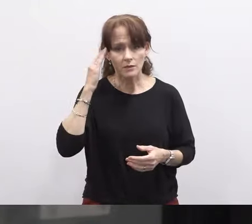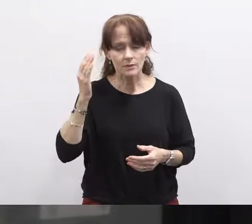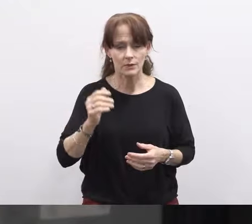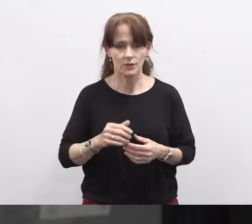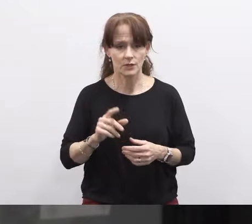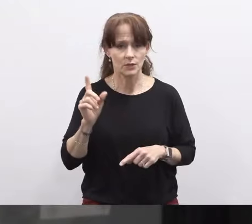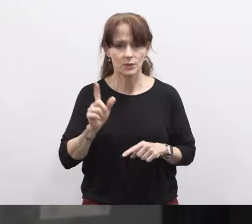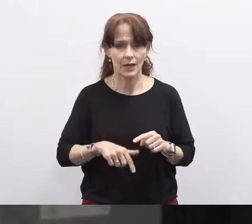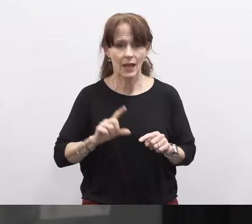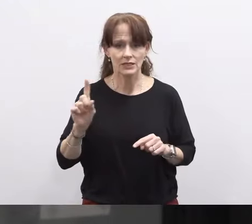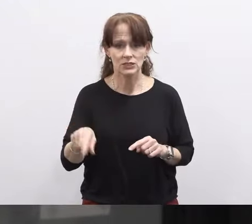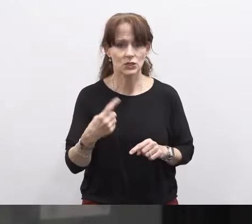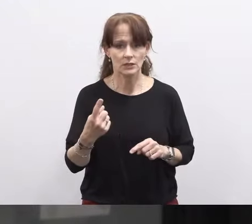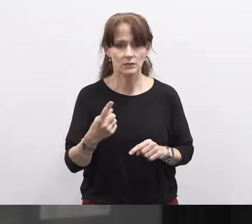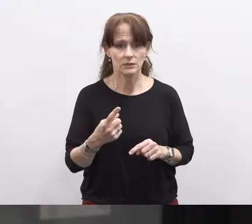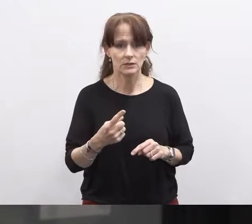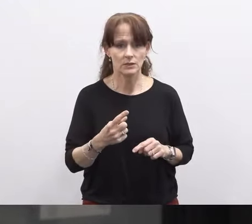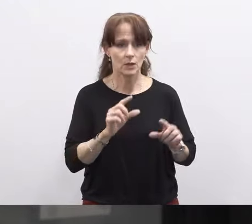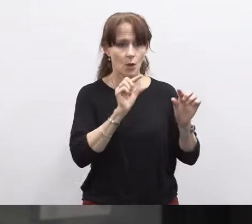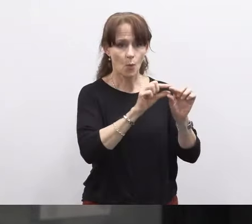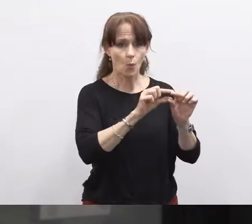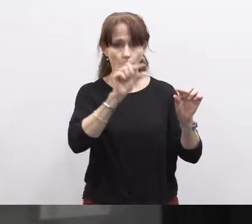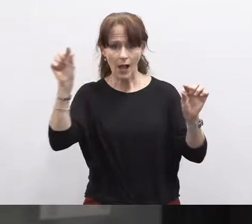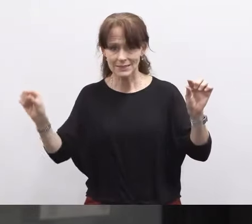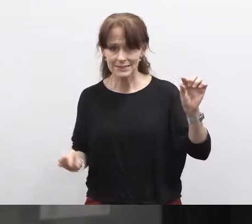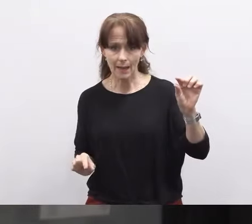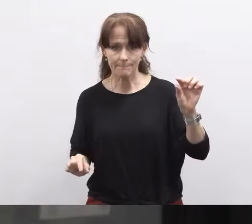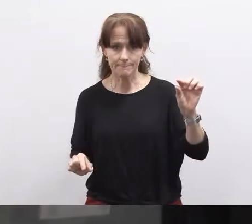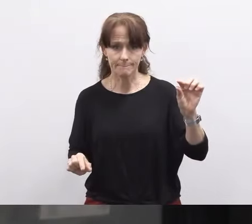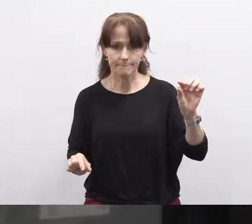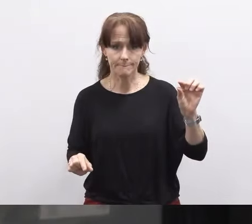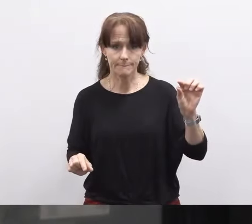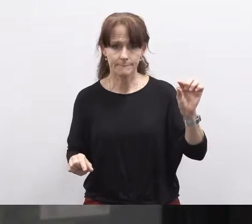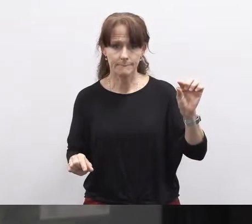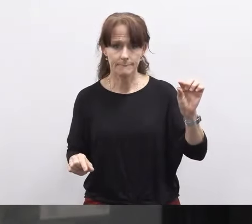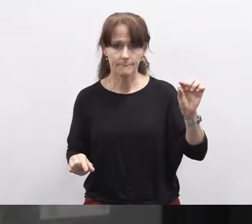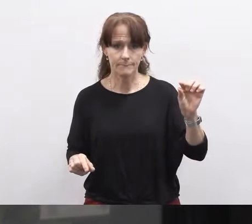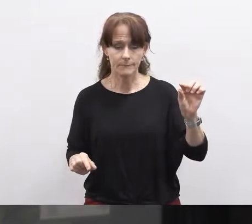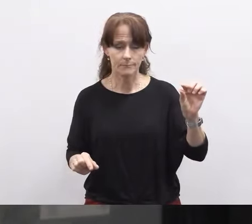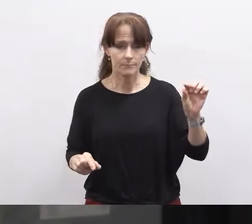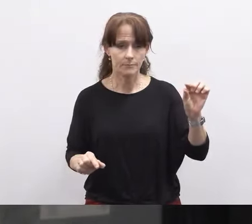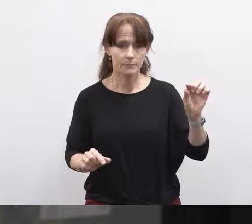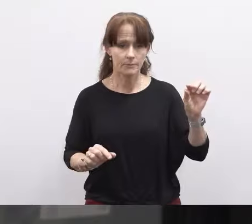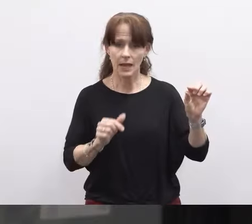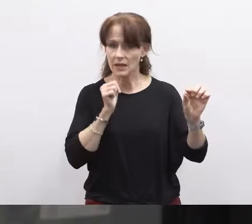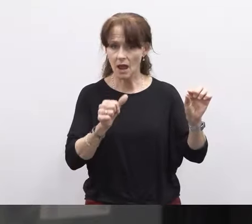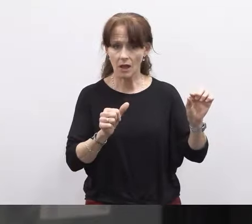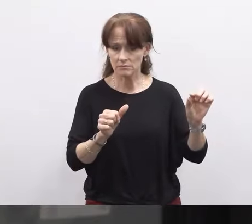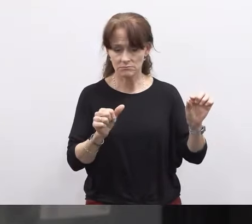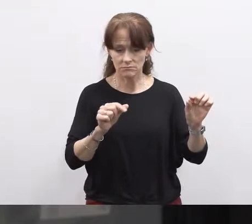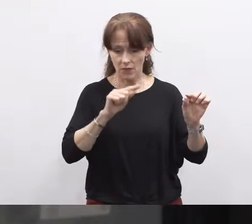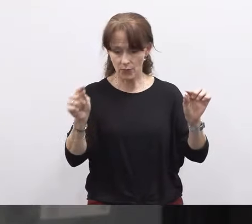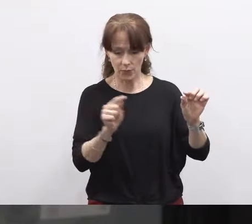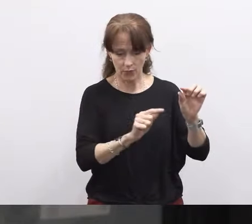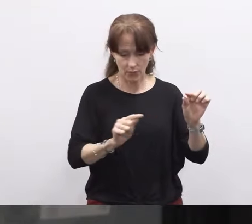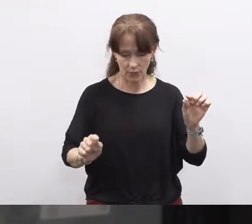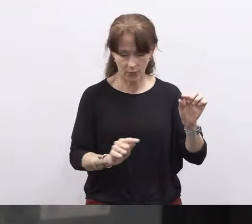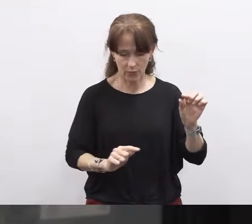you can't just take one step and wind up going to the last step. With that said, I wanna make sure that you guys understand